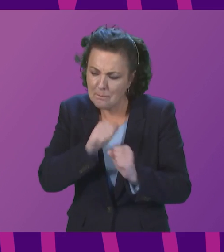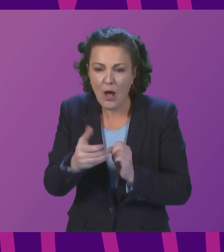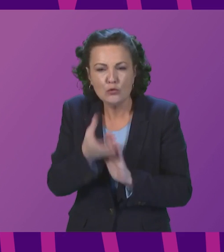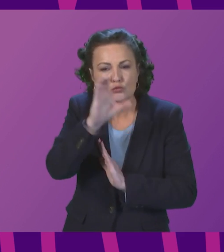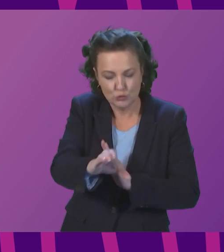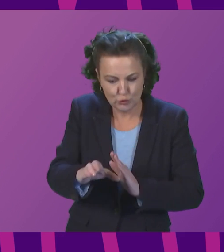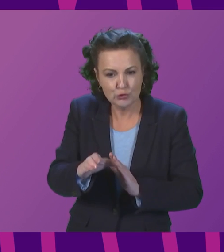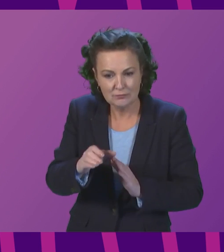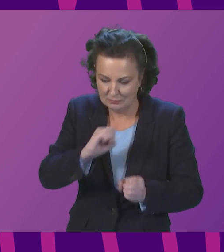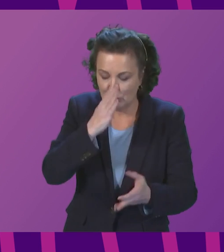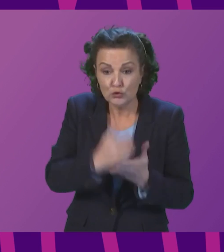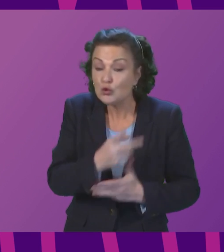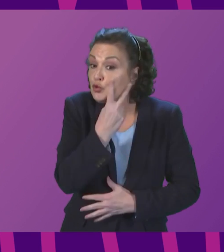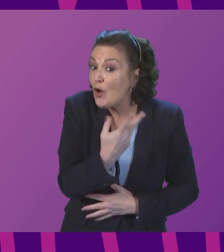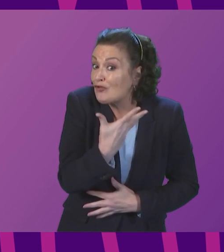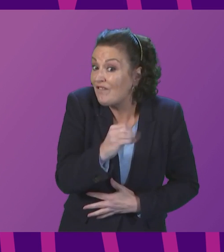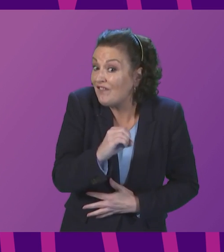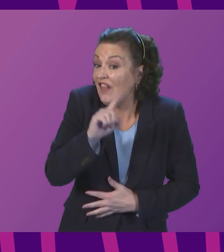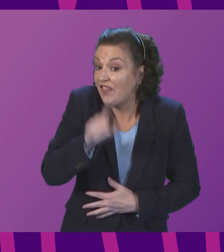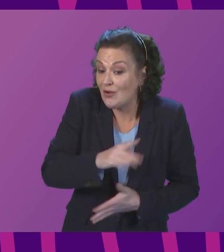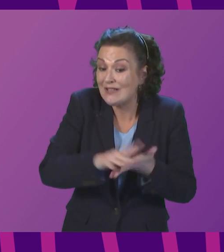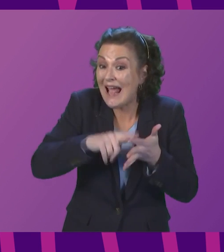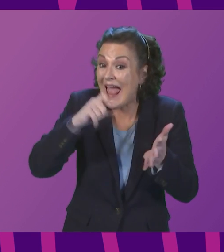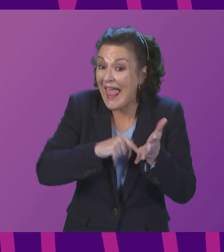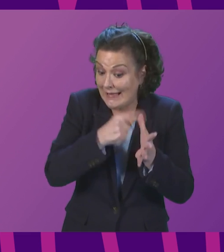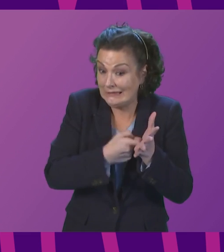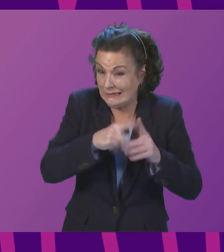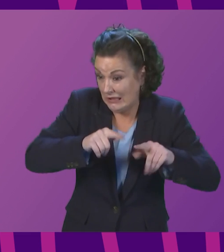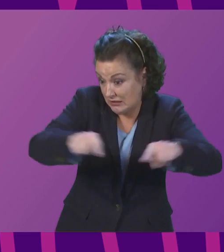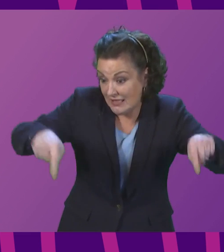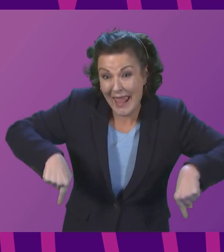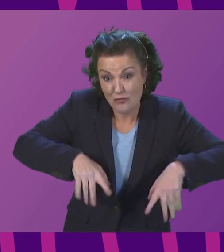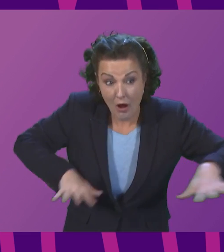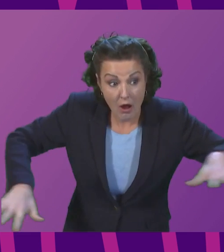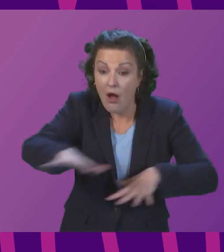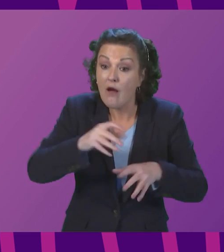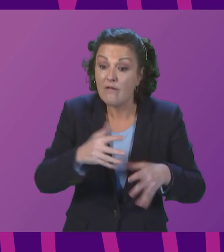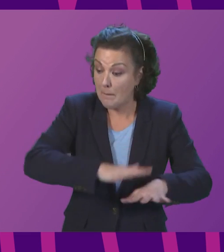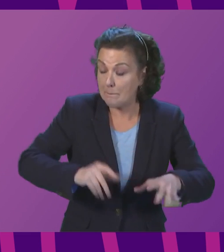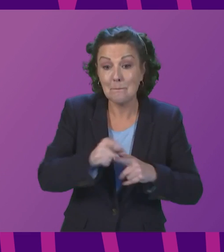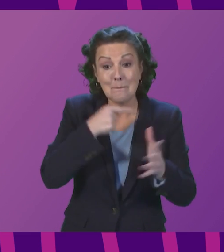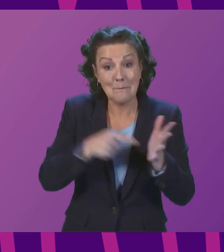of 250,000 hectares of degraded peatland by 2030. That commitment is helping to grow a new industry.